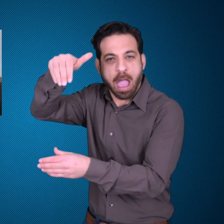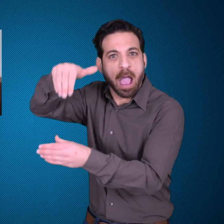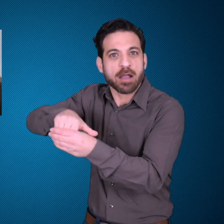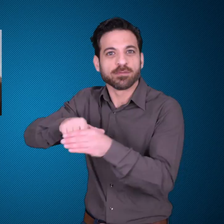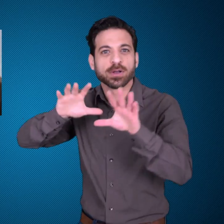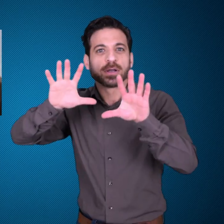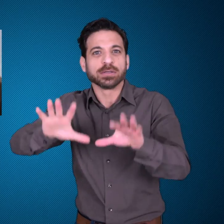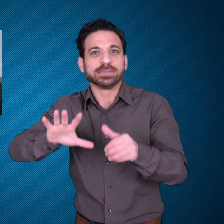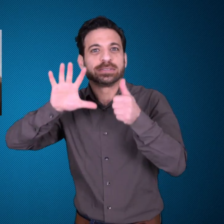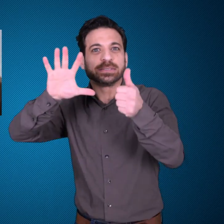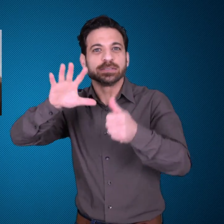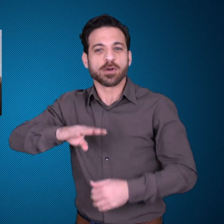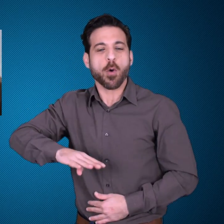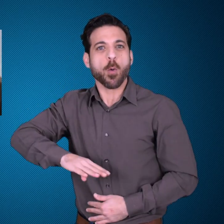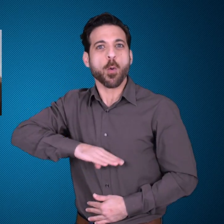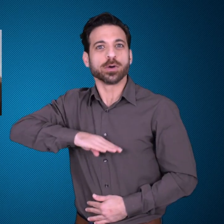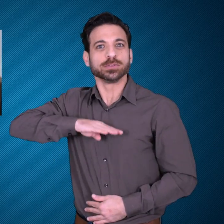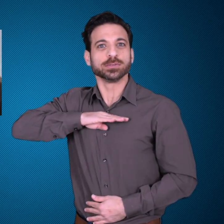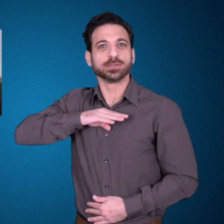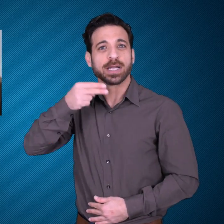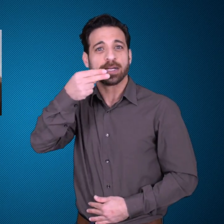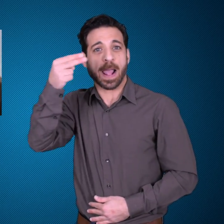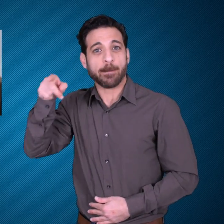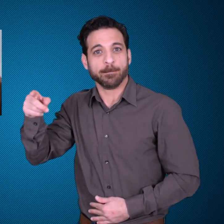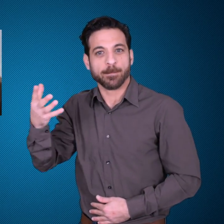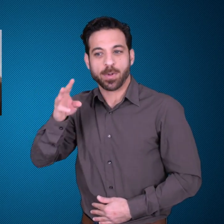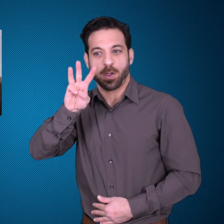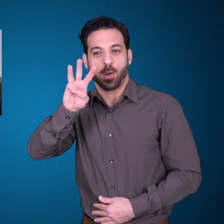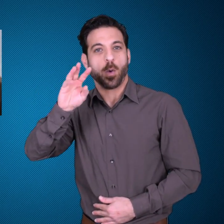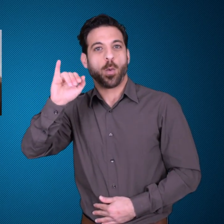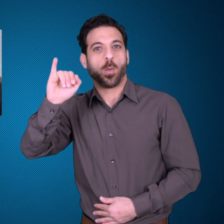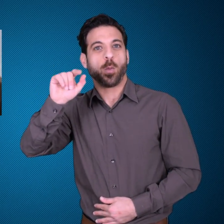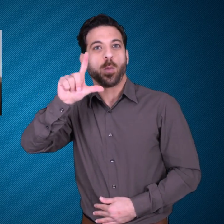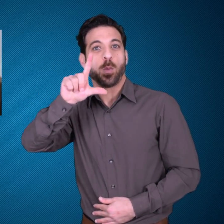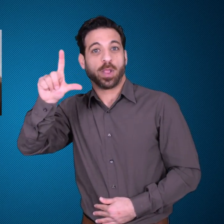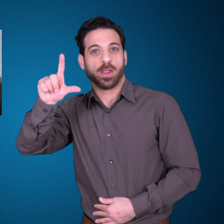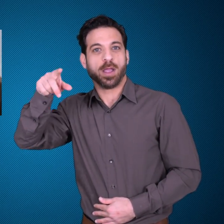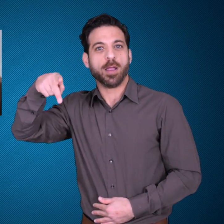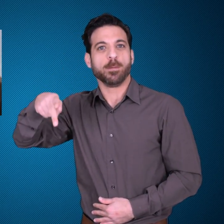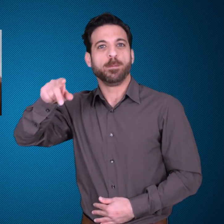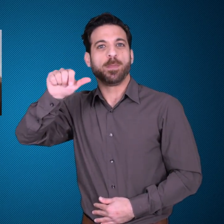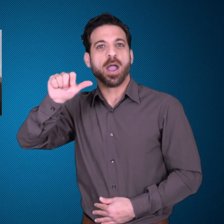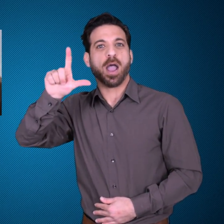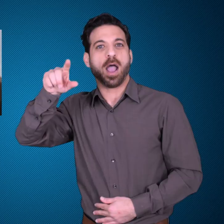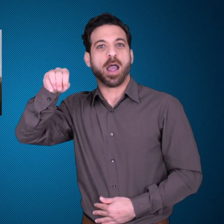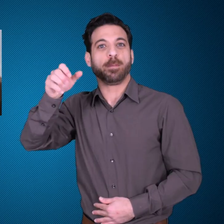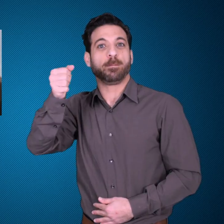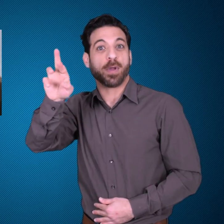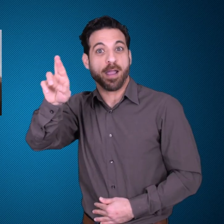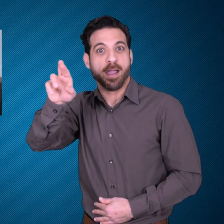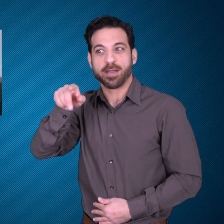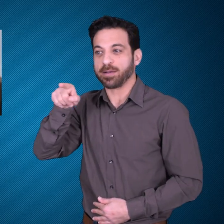selected for both England Under 21 futsal squad and the England men’s 11-a-side deaf